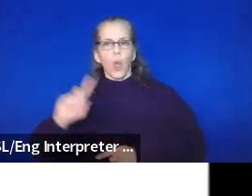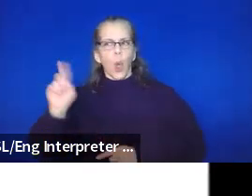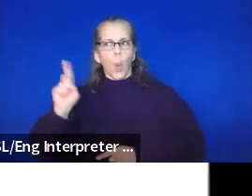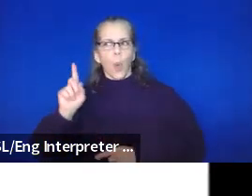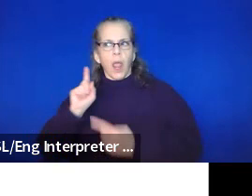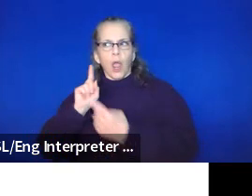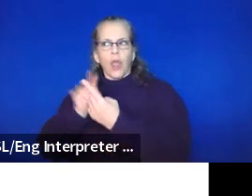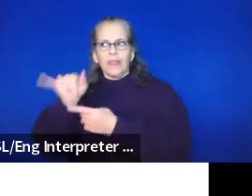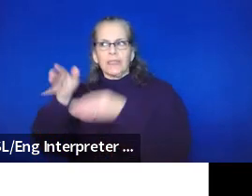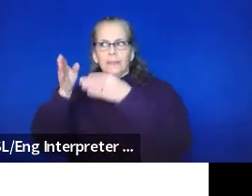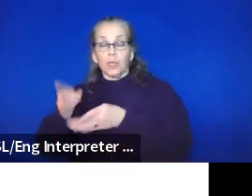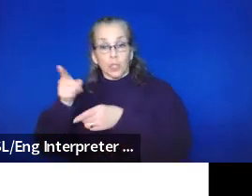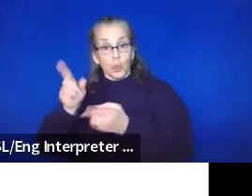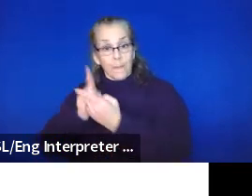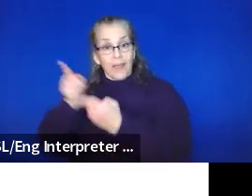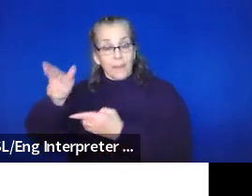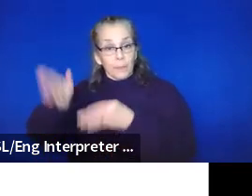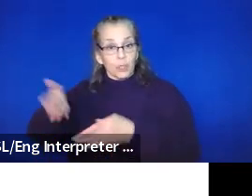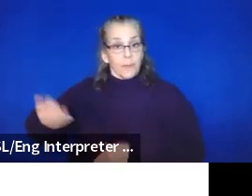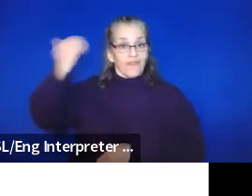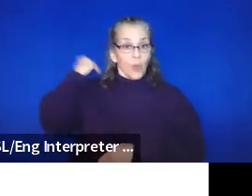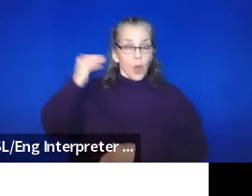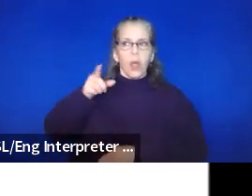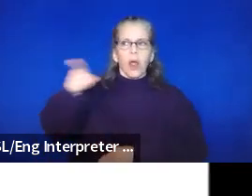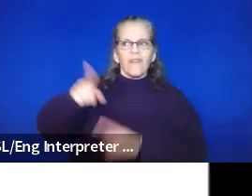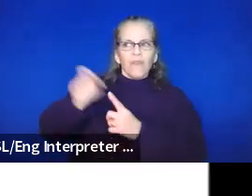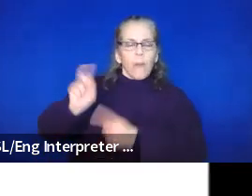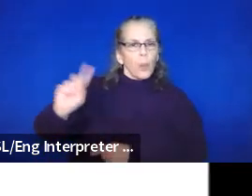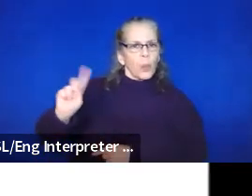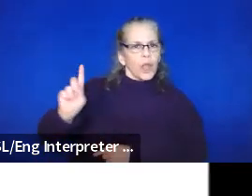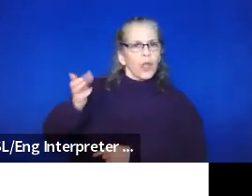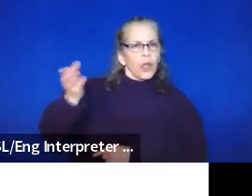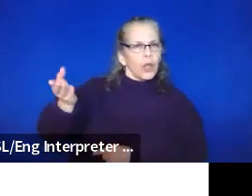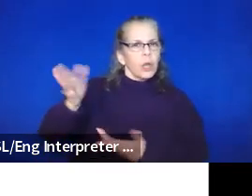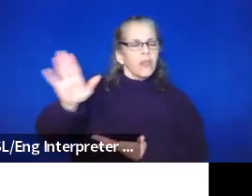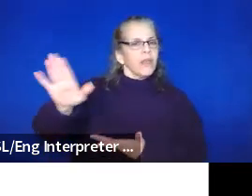What's their sociocultural background? Where do they come from?